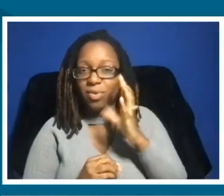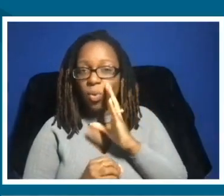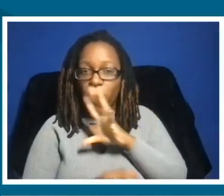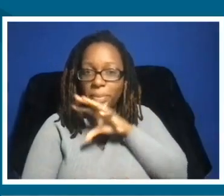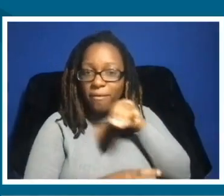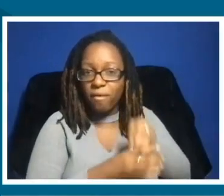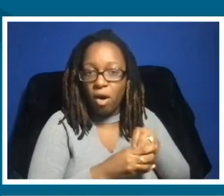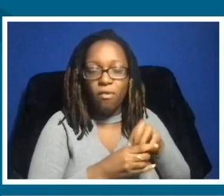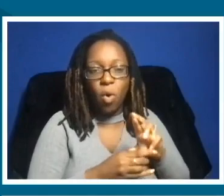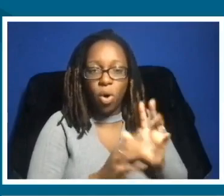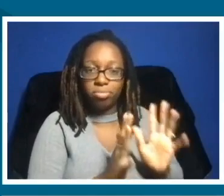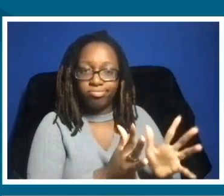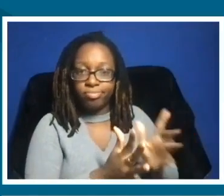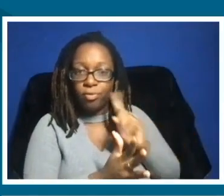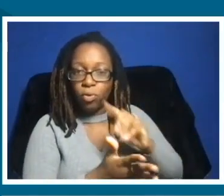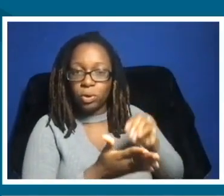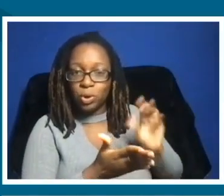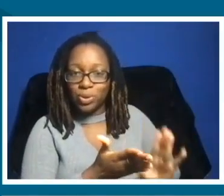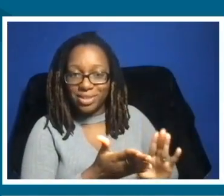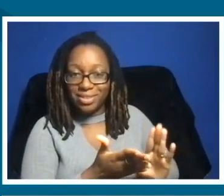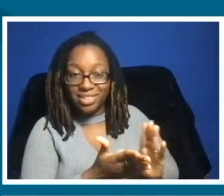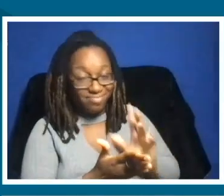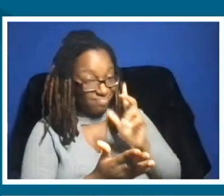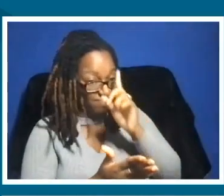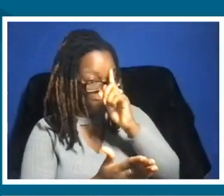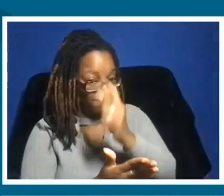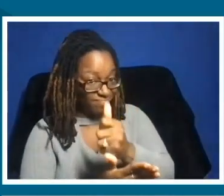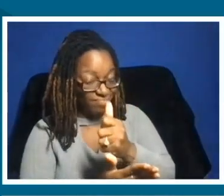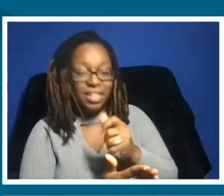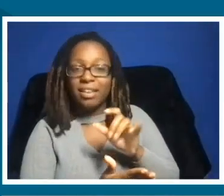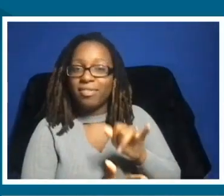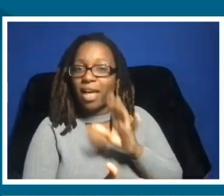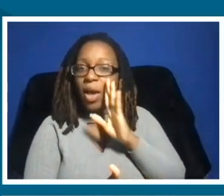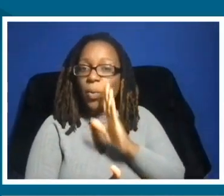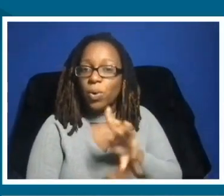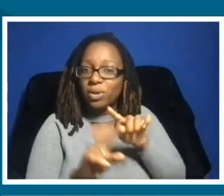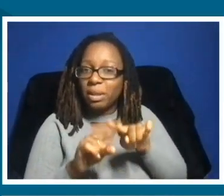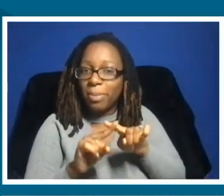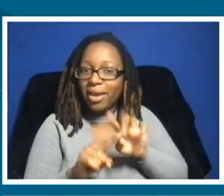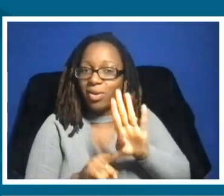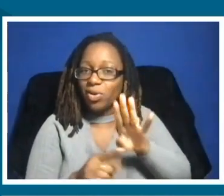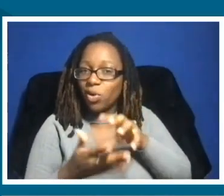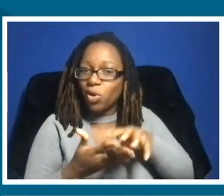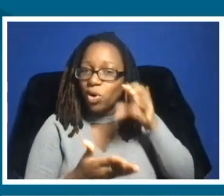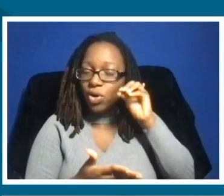for students to do and it those decisions are going to be guided by your